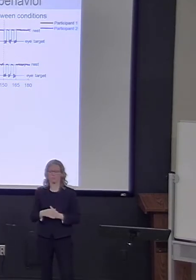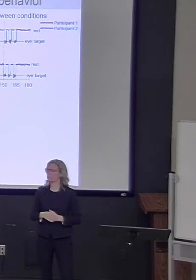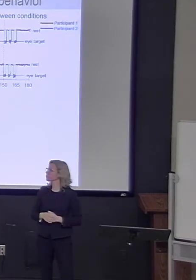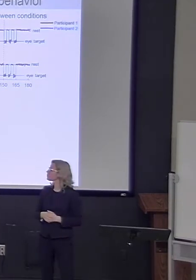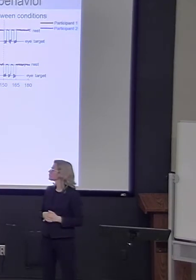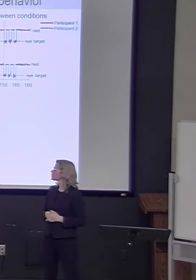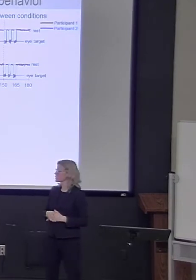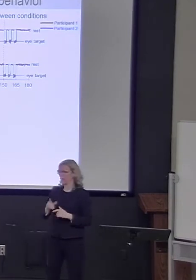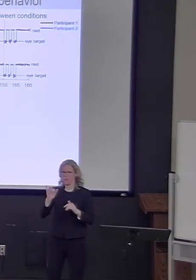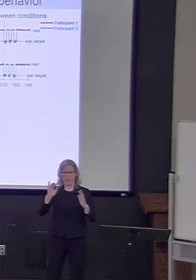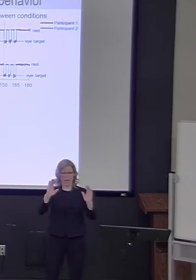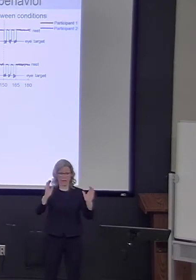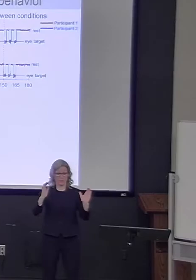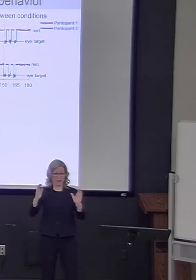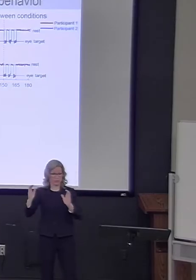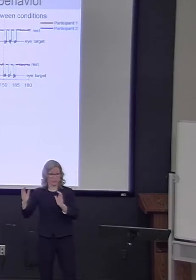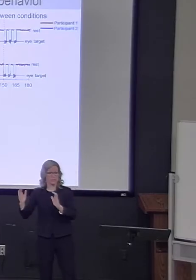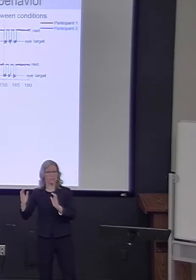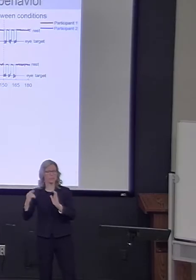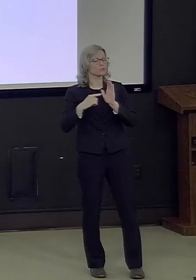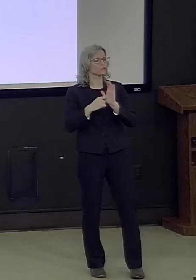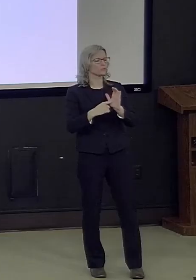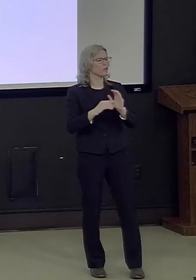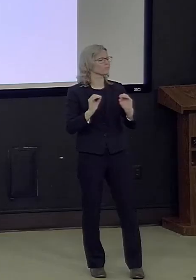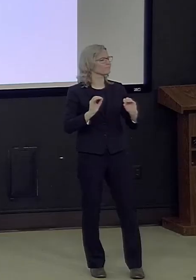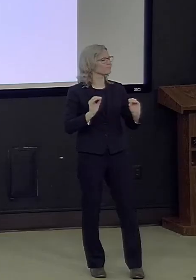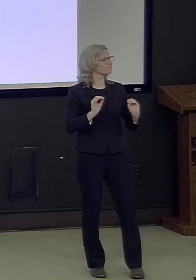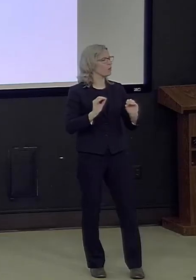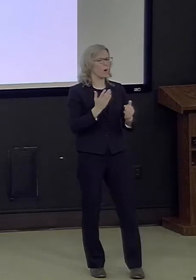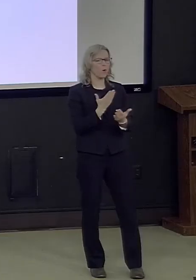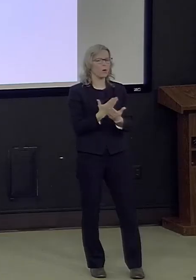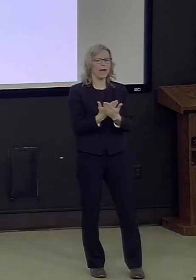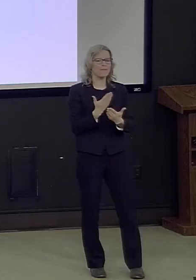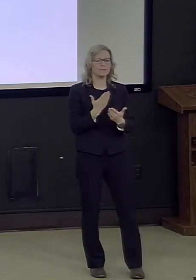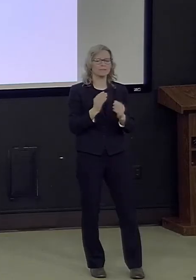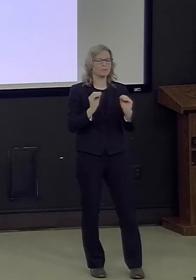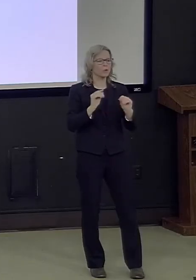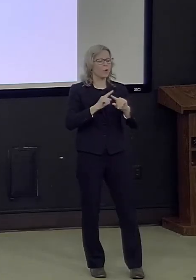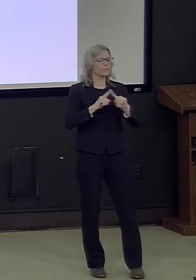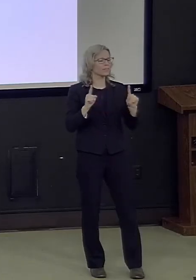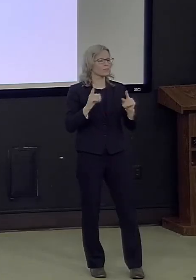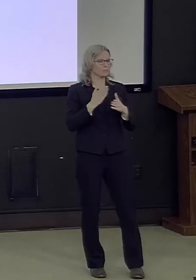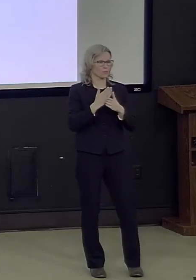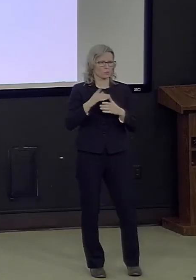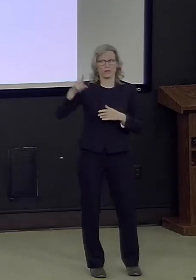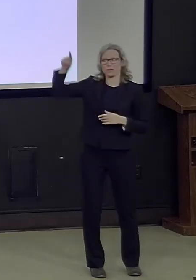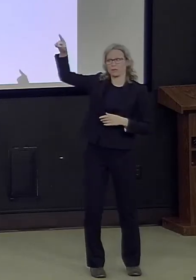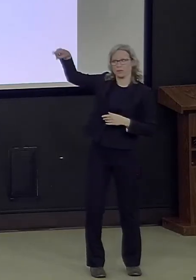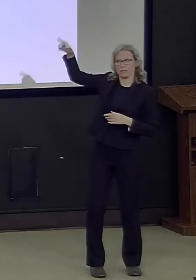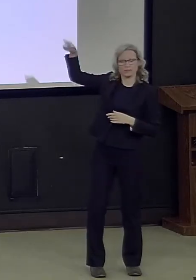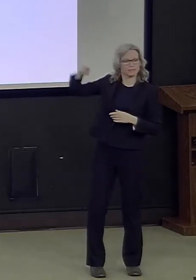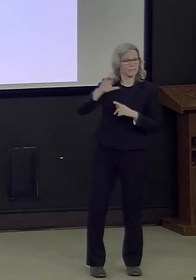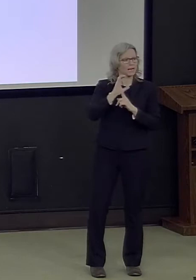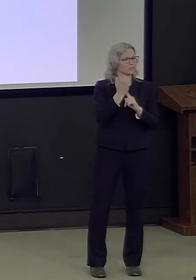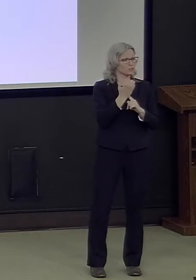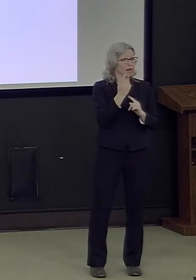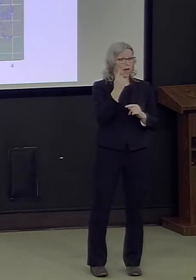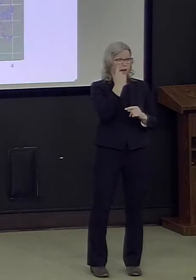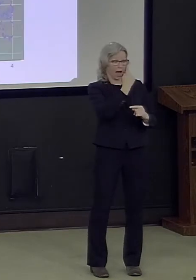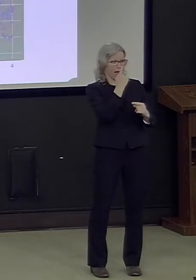provided no evidence that there was any difference between either condition, eye-to-eye or eye-to-picture.